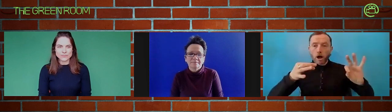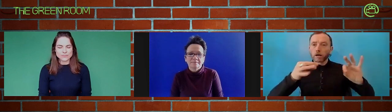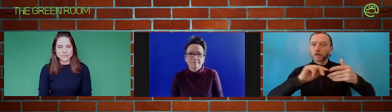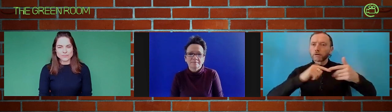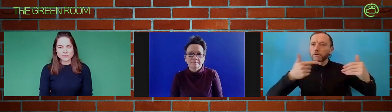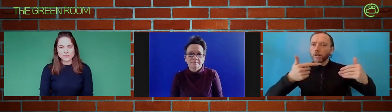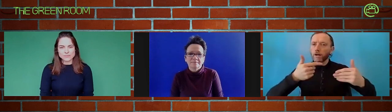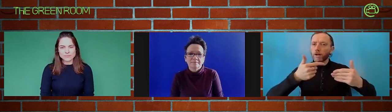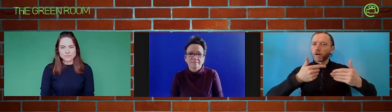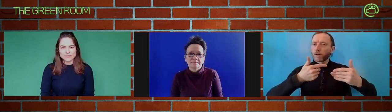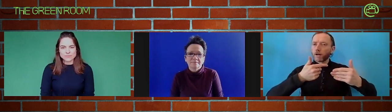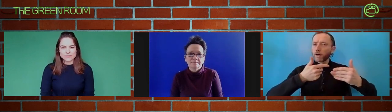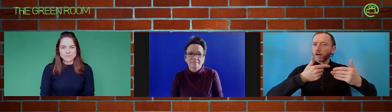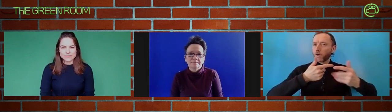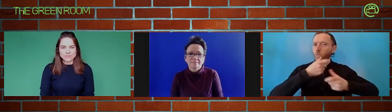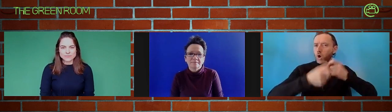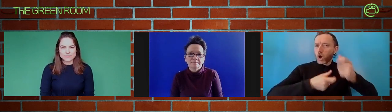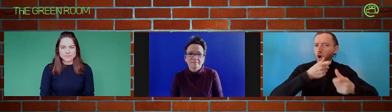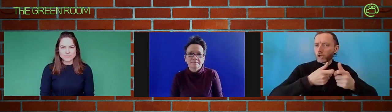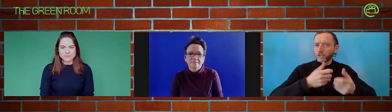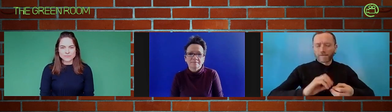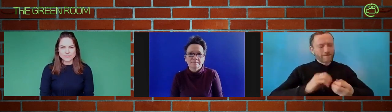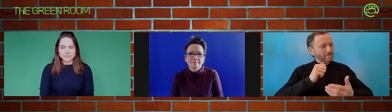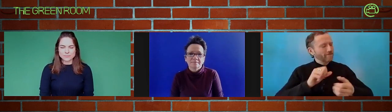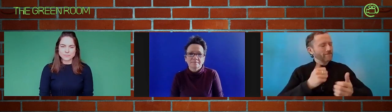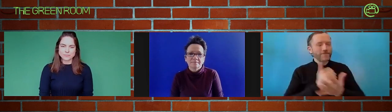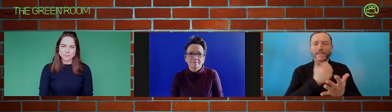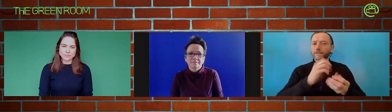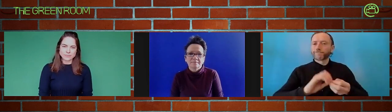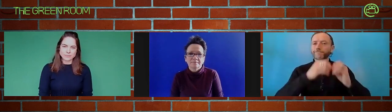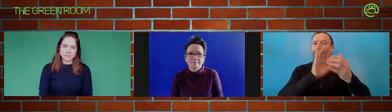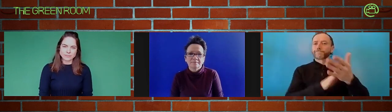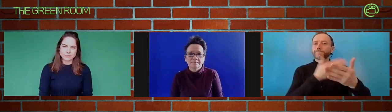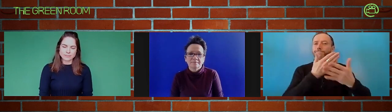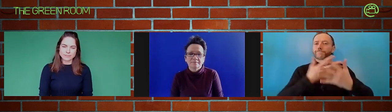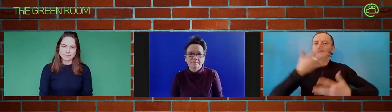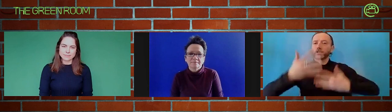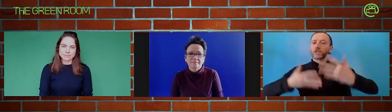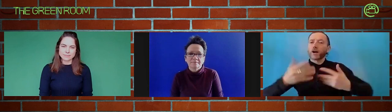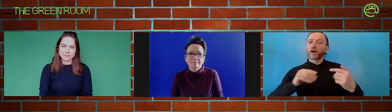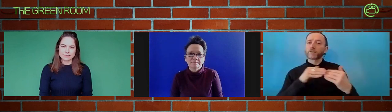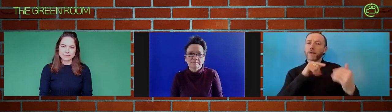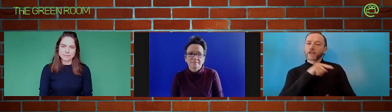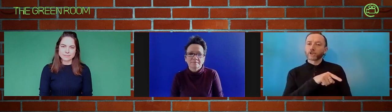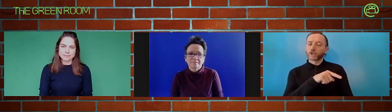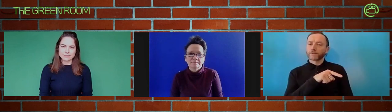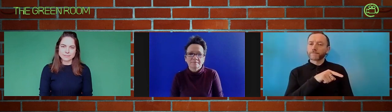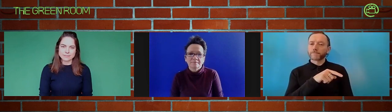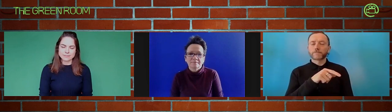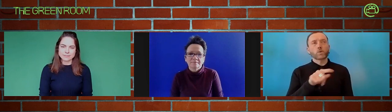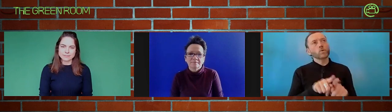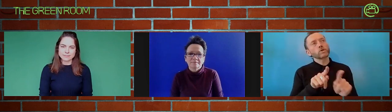with these amazing translations into BSL. We had you know great voice over. We tried to do